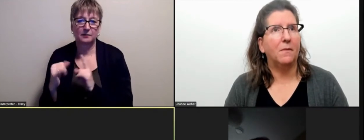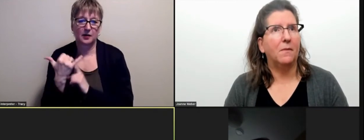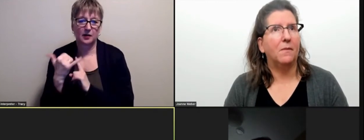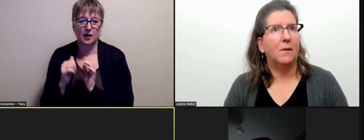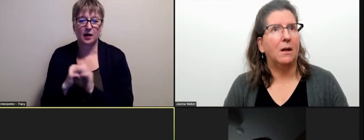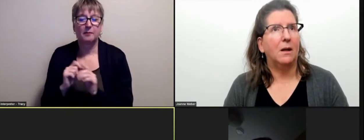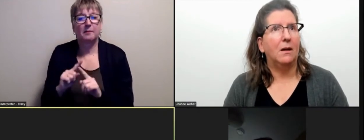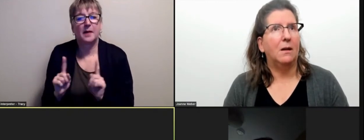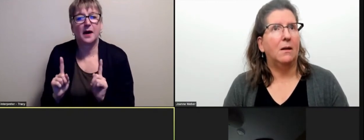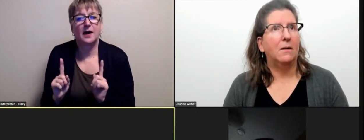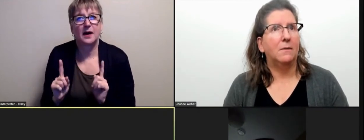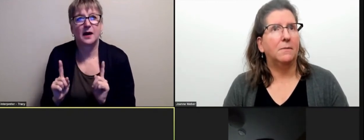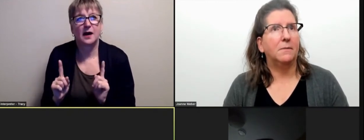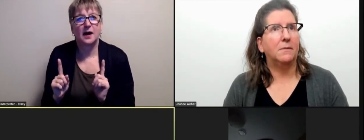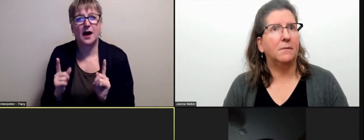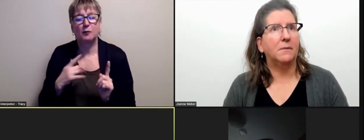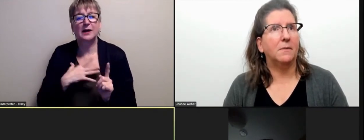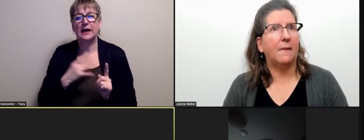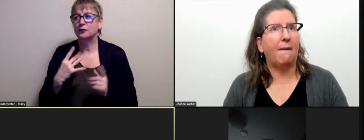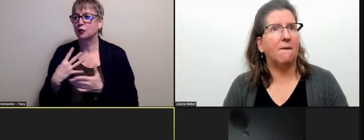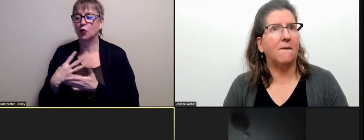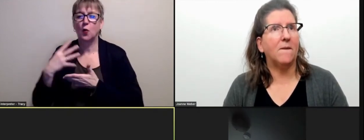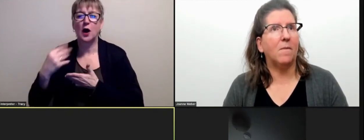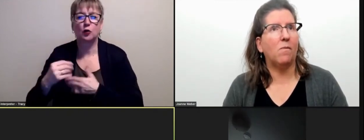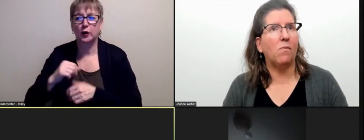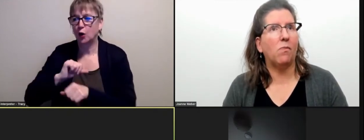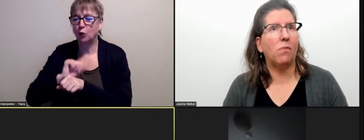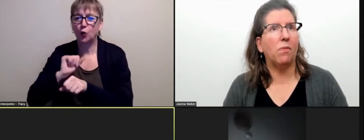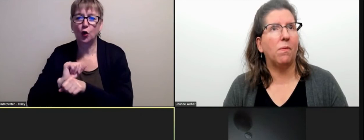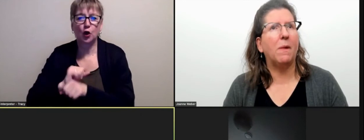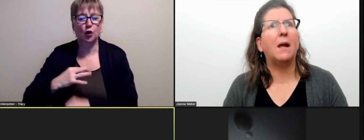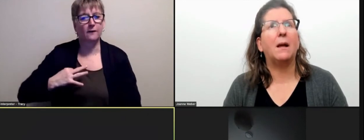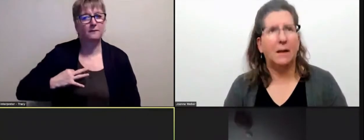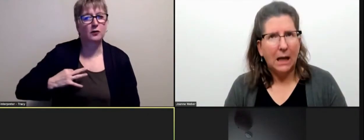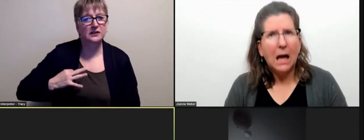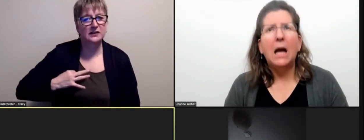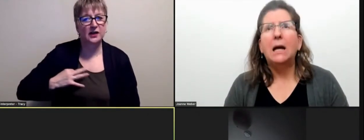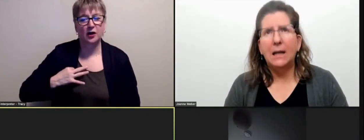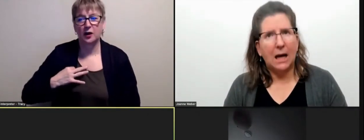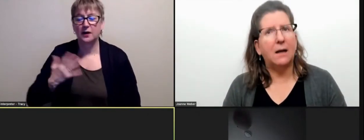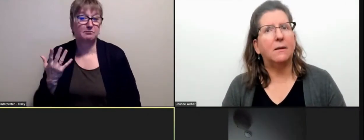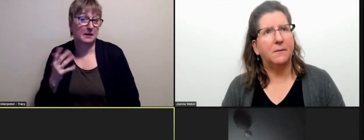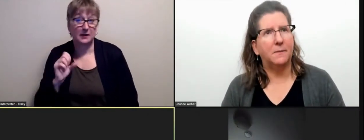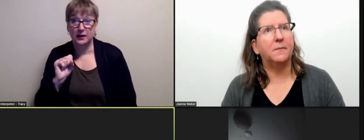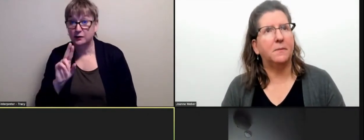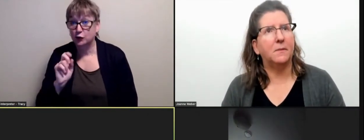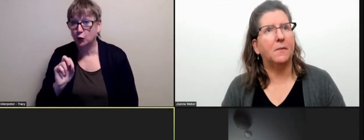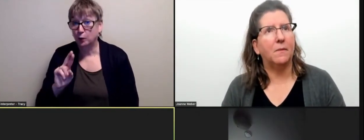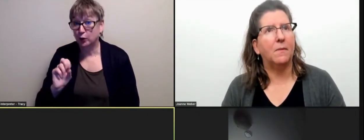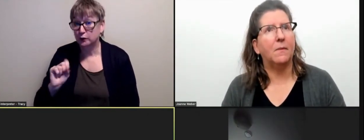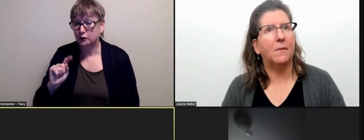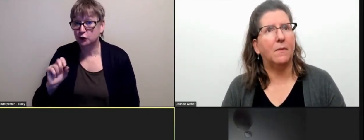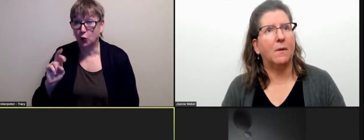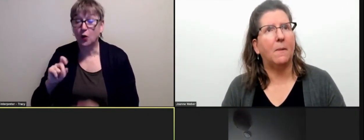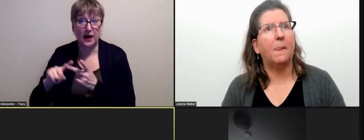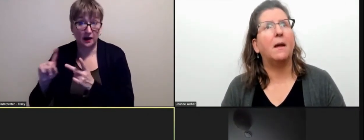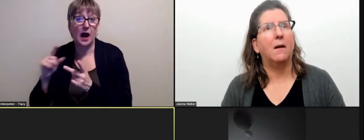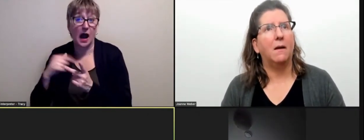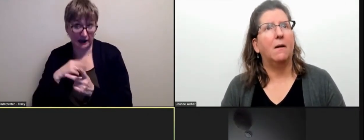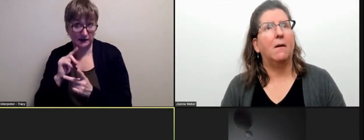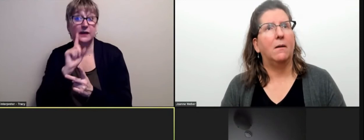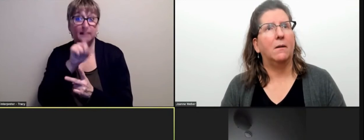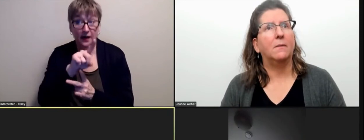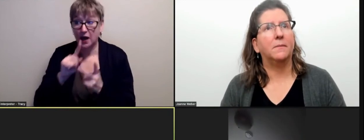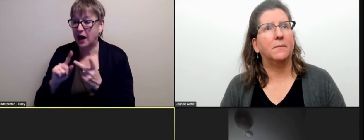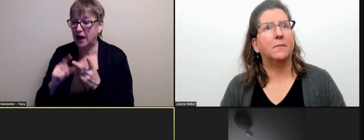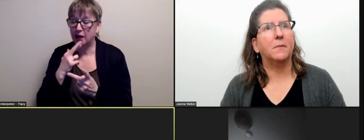I would go out to work - to volunteer. Whether it was Superstore, uh that VM restaurant, at a video store,